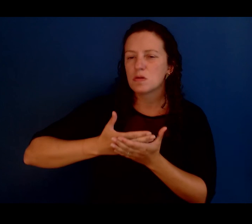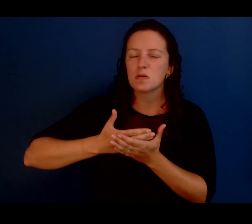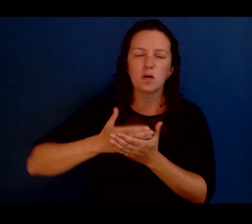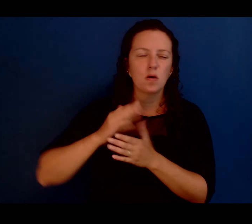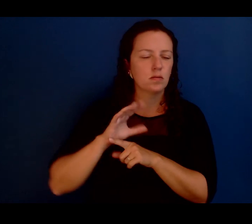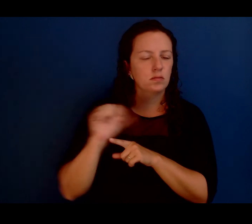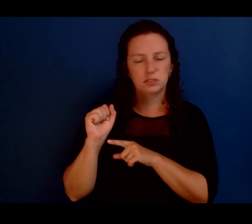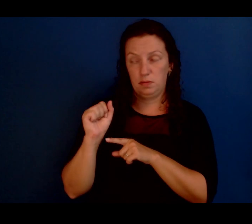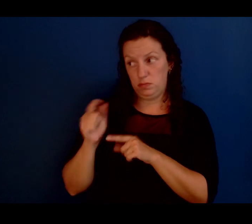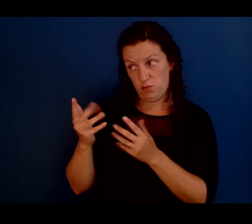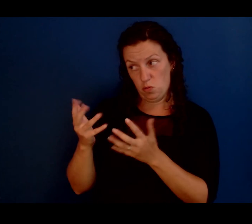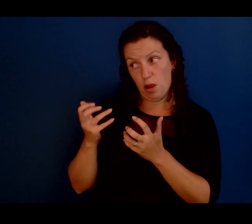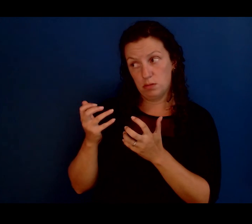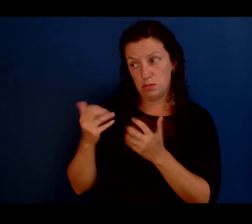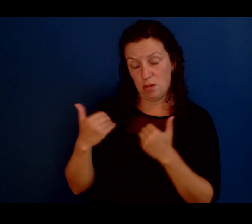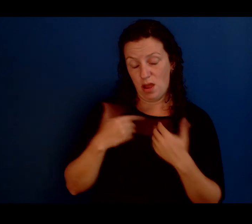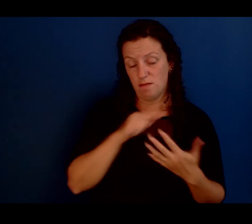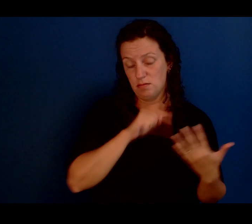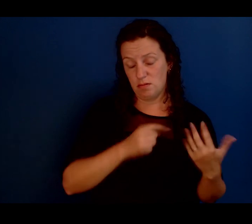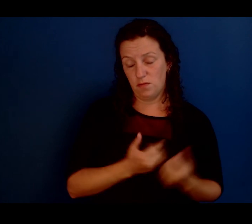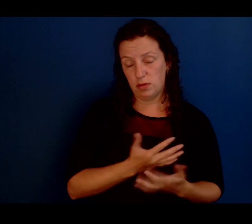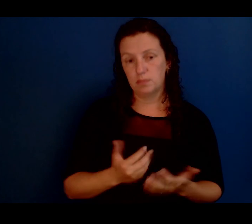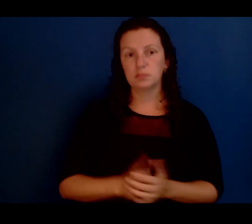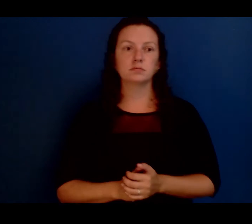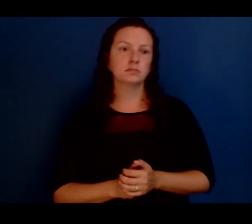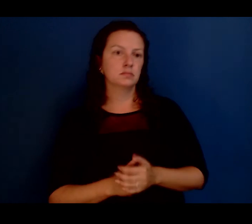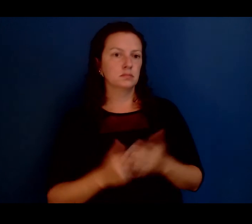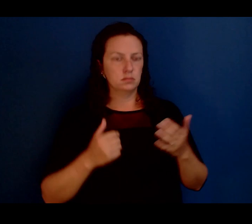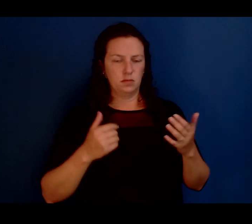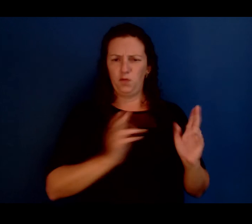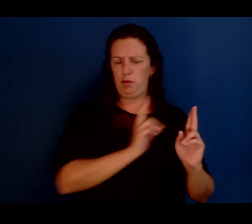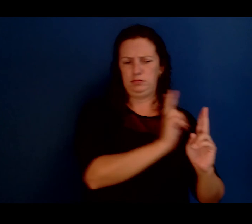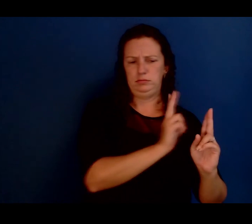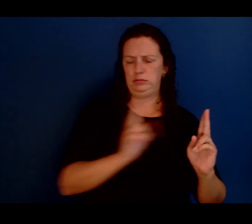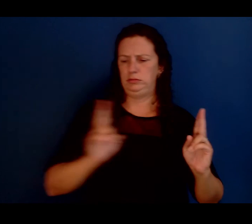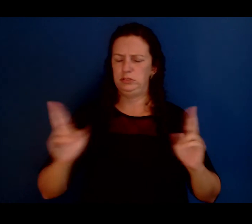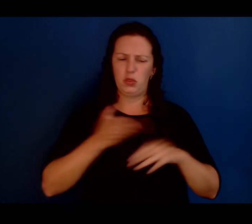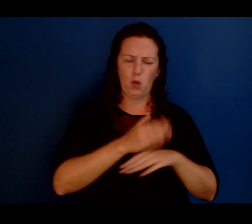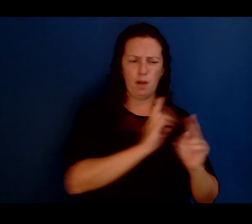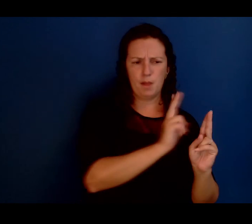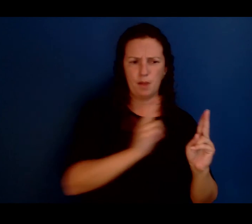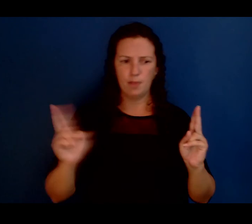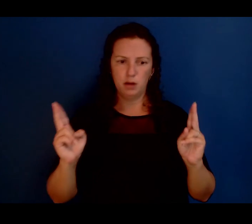I've got the fixings. You save so much space if you don't put wallboard on top of the studs.